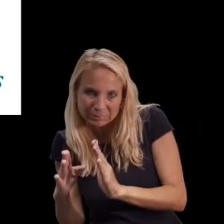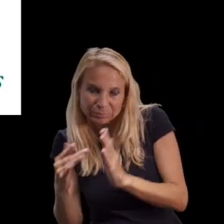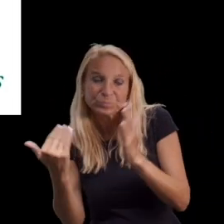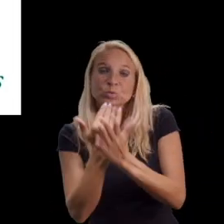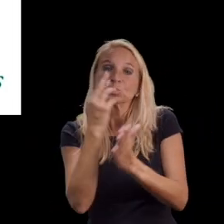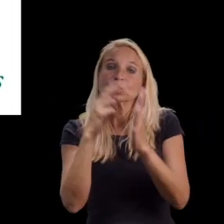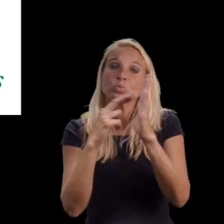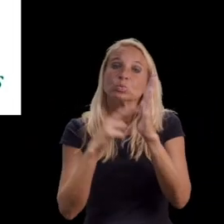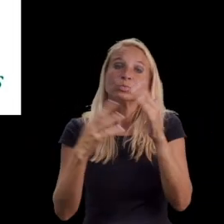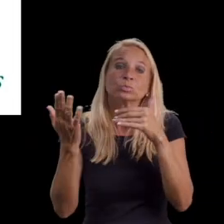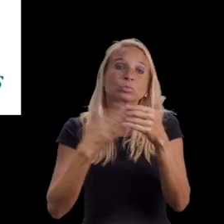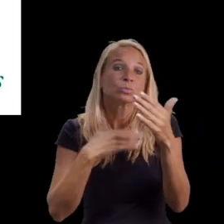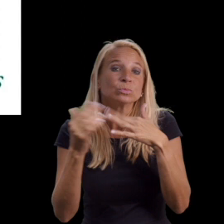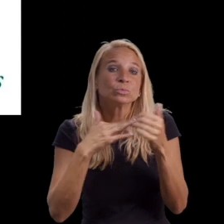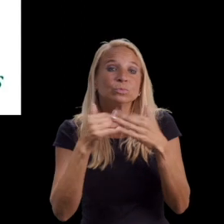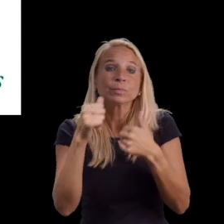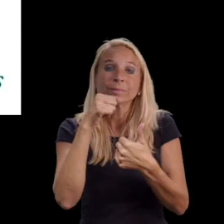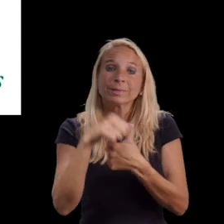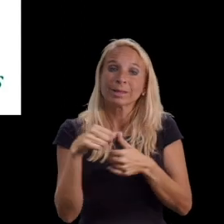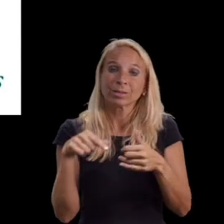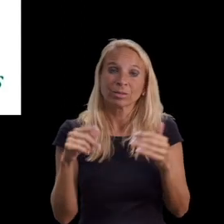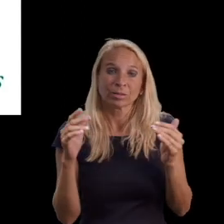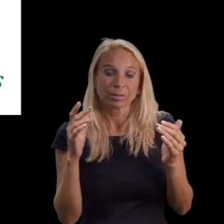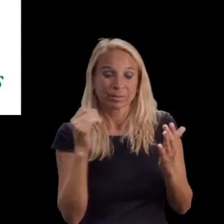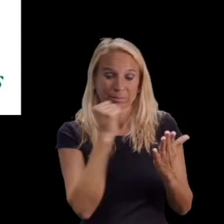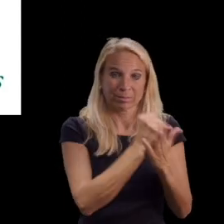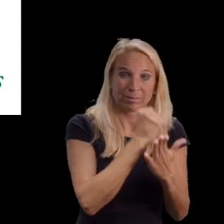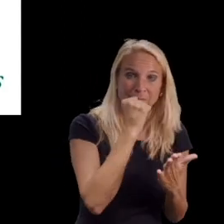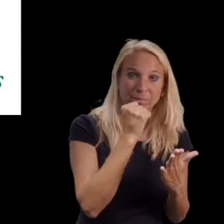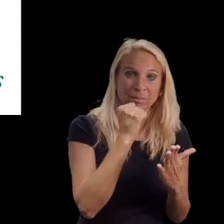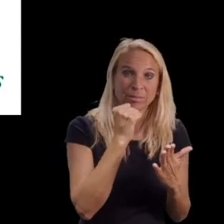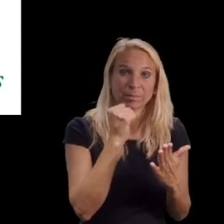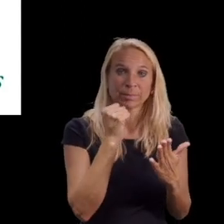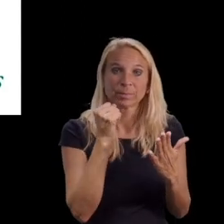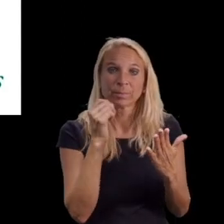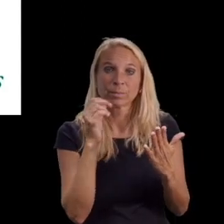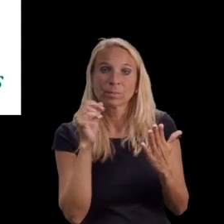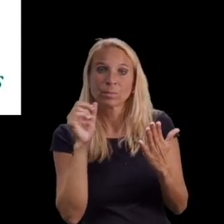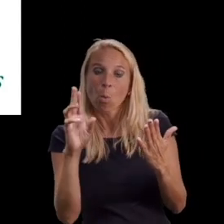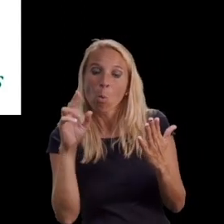which is always gonna be the effective date versus the date of the letter that was issued.